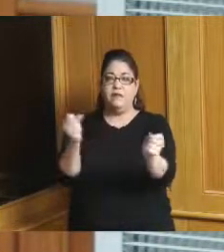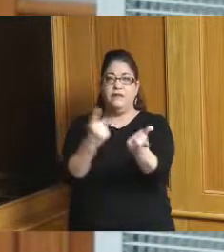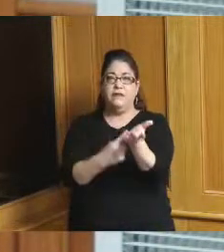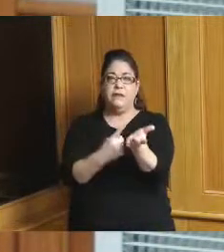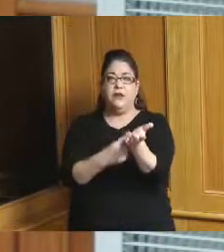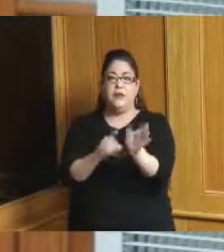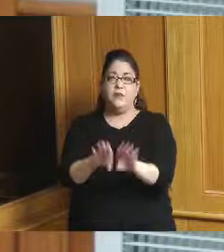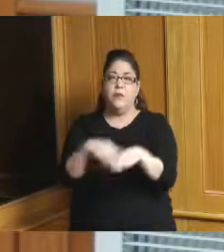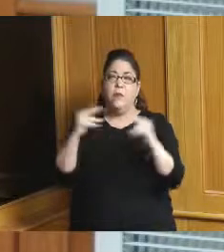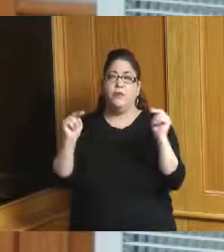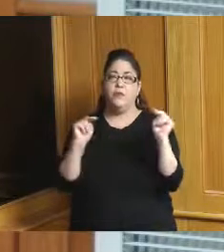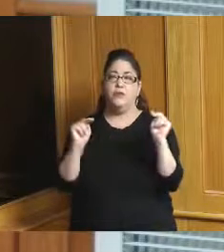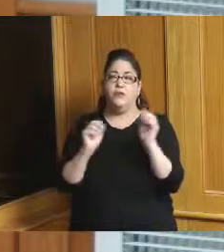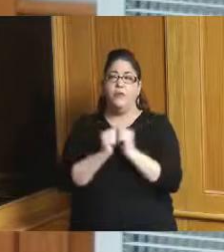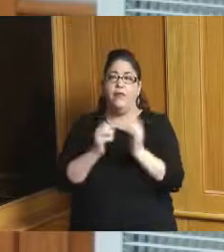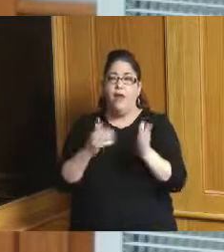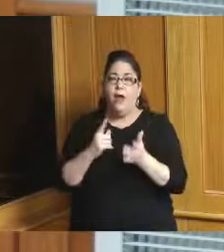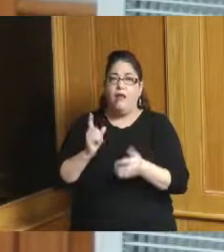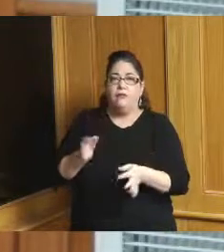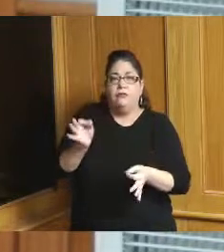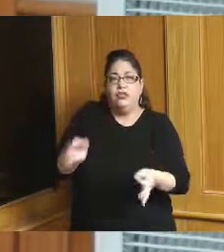so the support groups are another things that opportunity I think we have